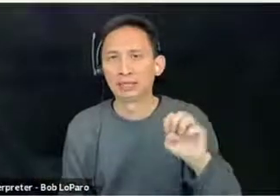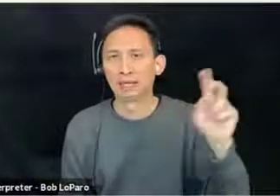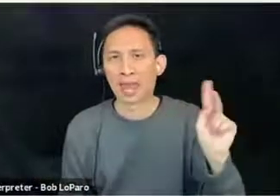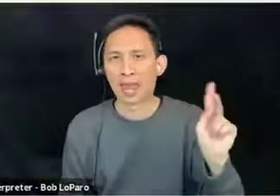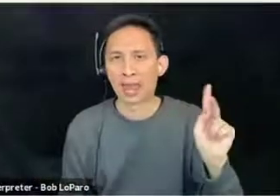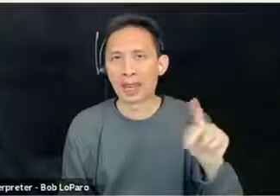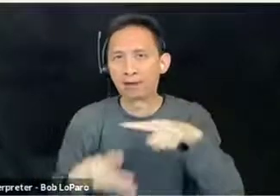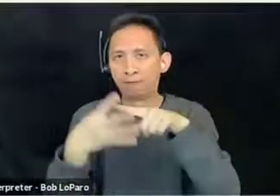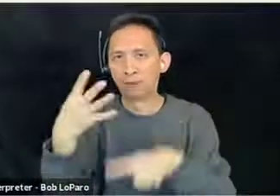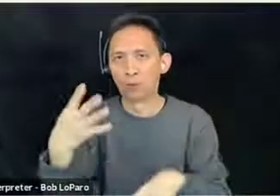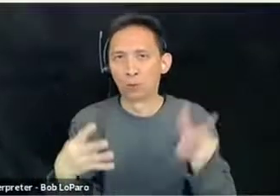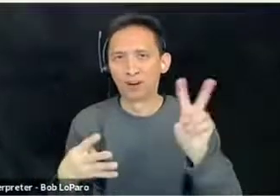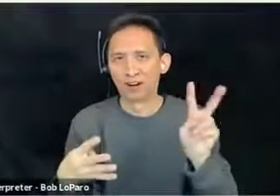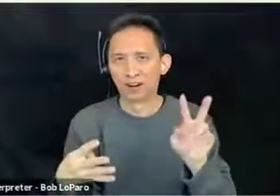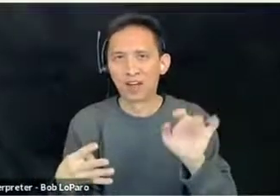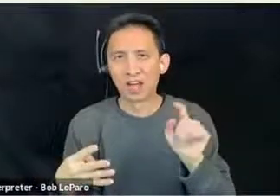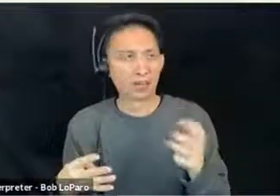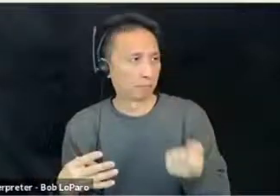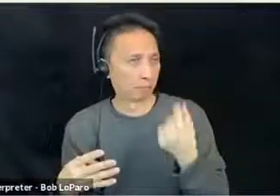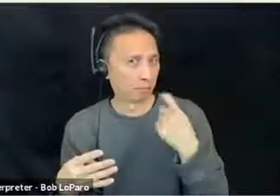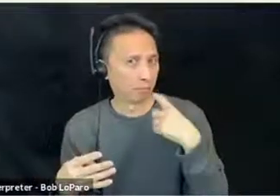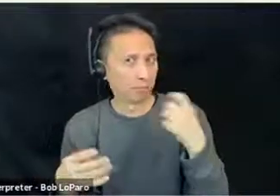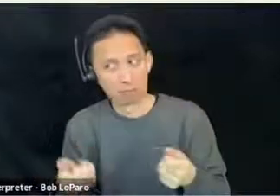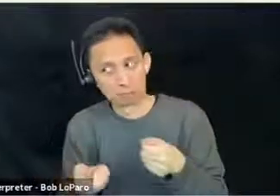We also encourage families to have their